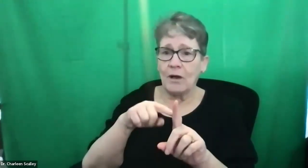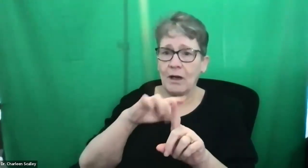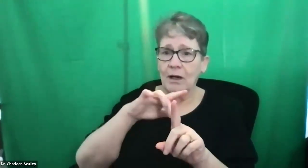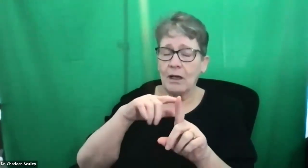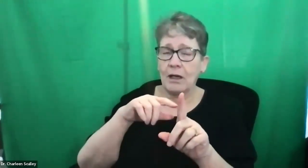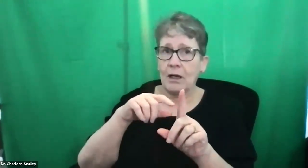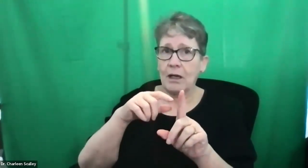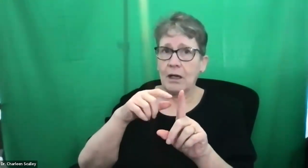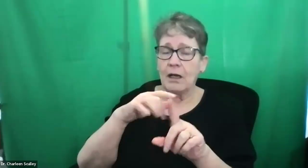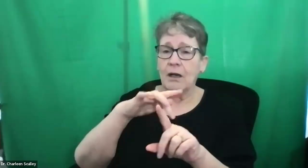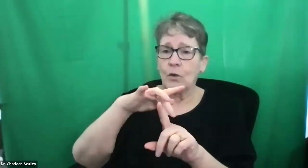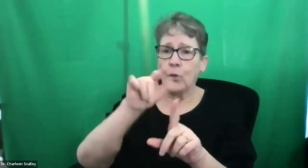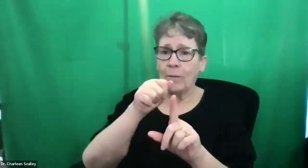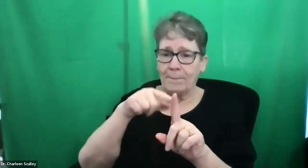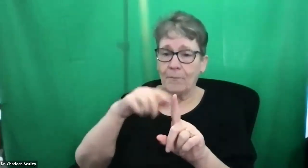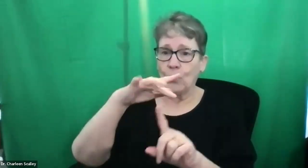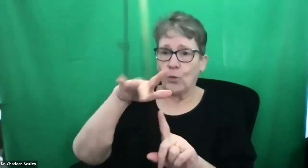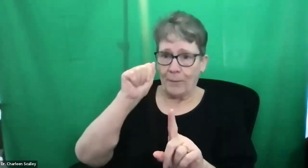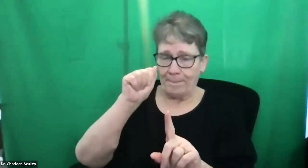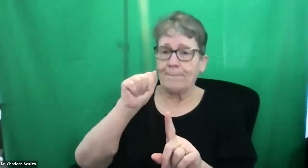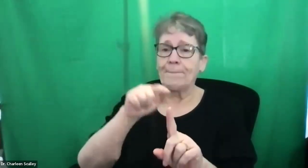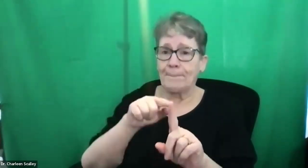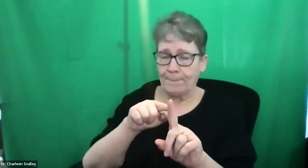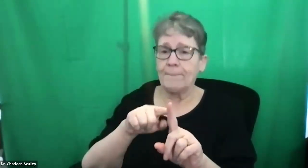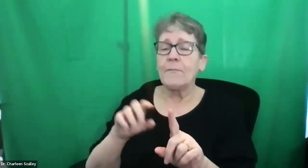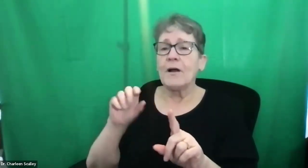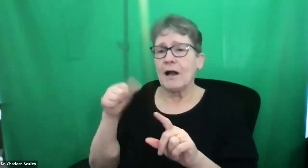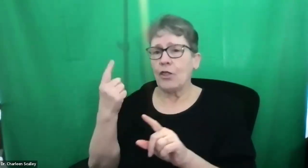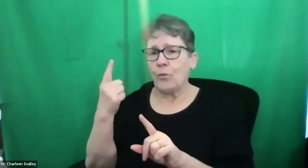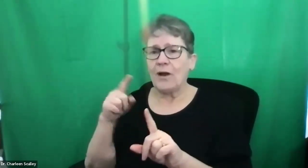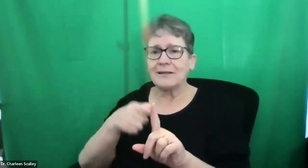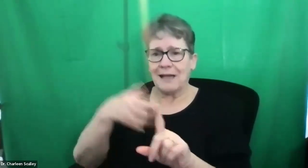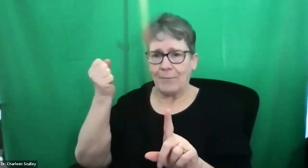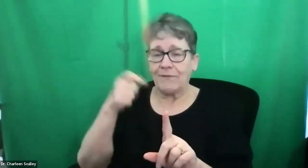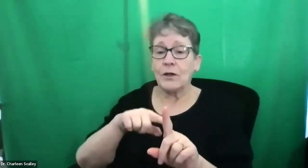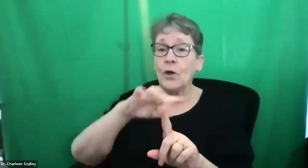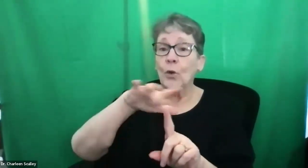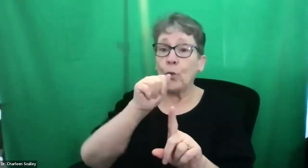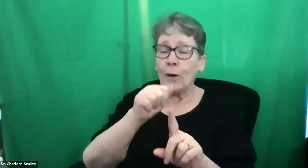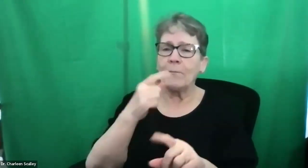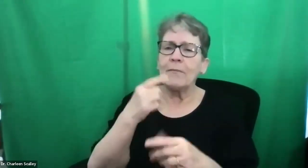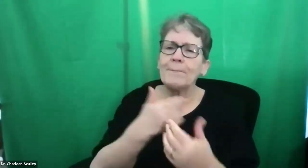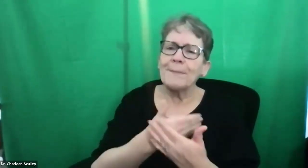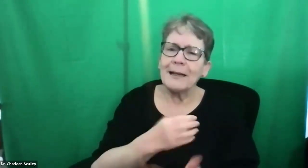I have two different signs for this. This is one of them, for language deprivation. The other one is this.